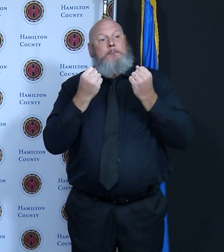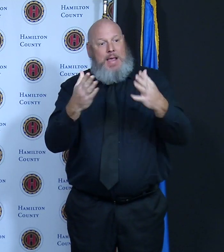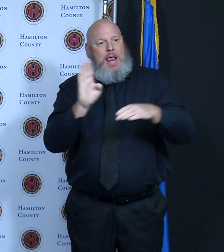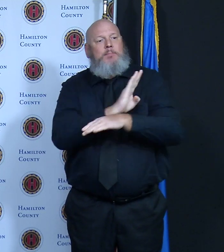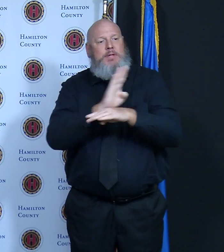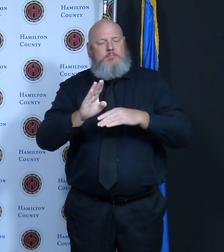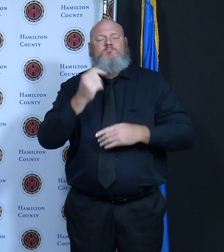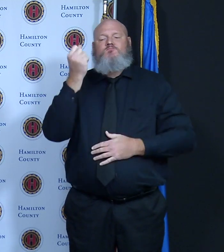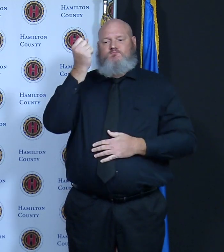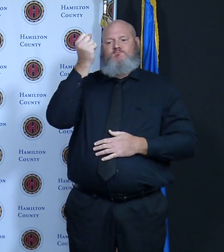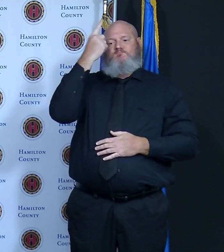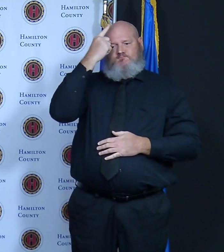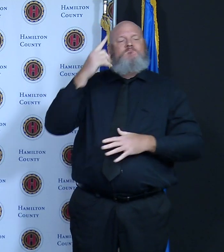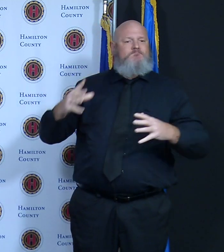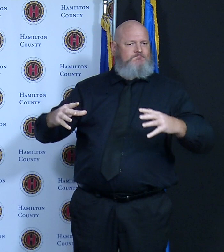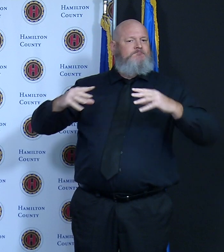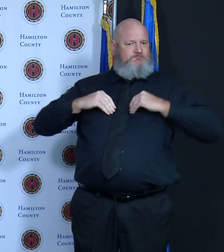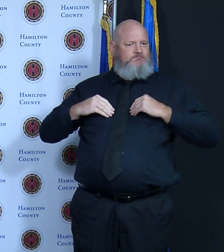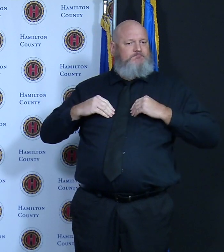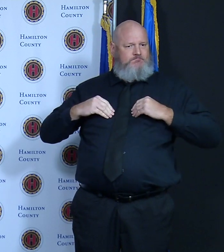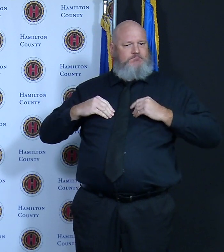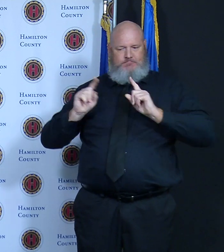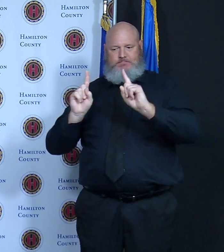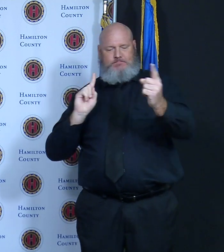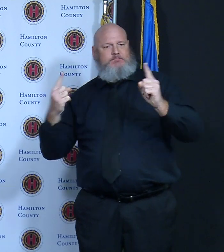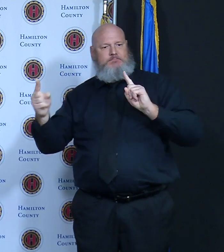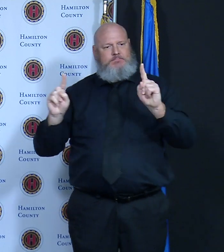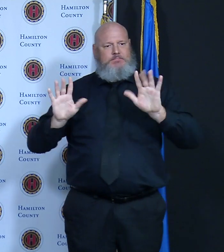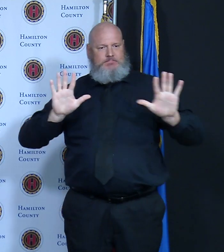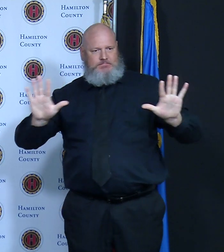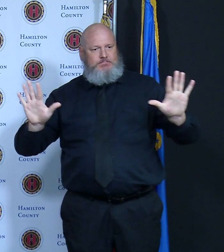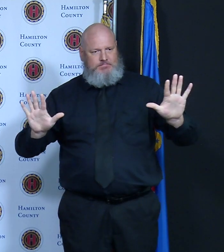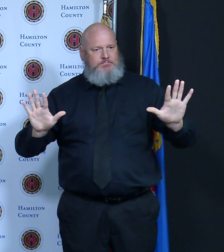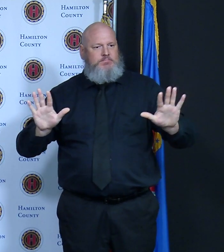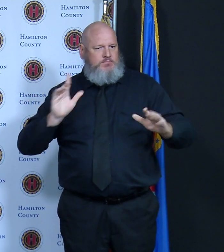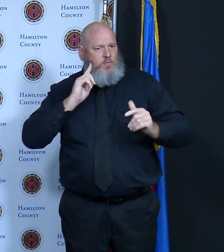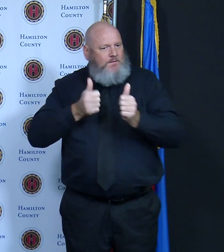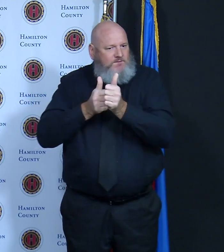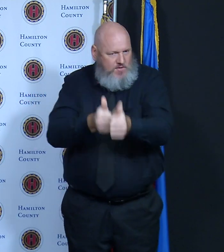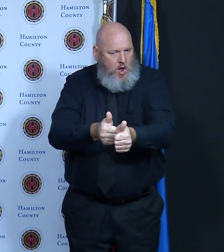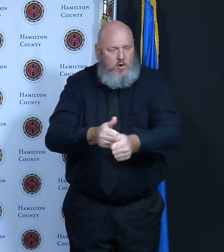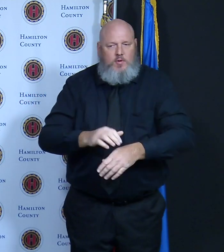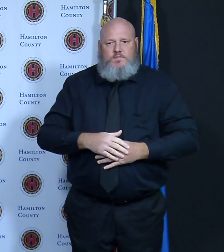behavior and for the continued sacrifice being made both by residents but also by